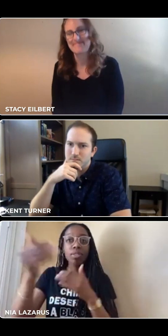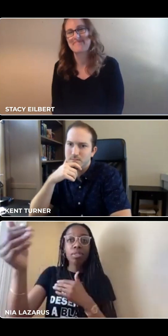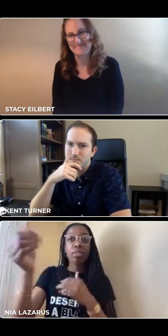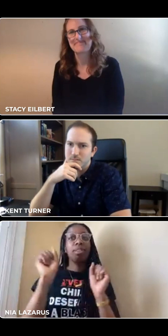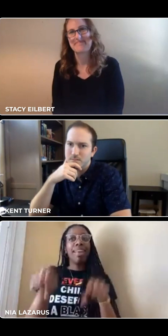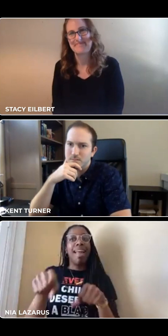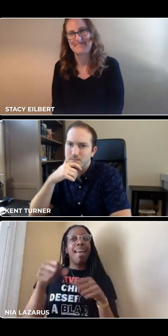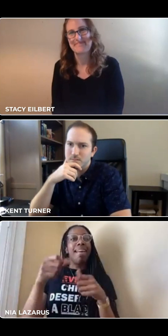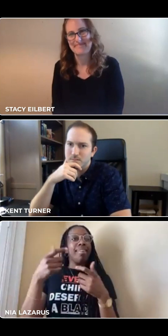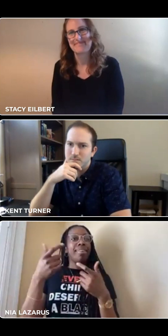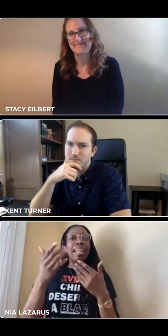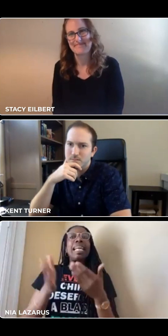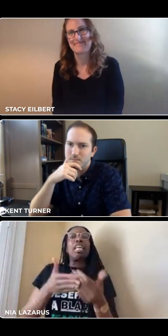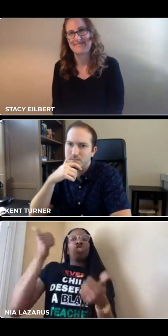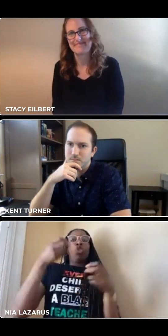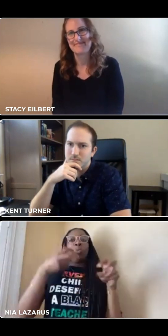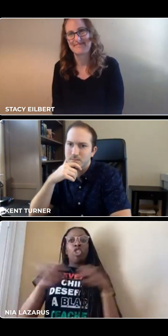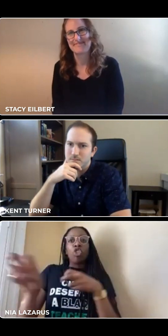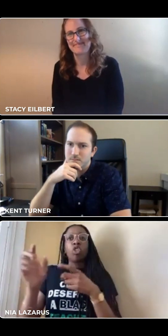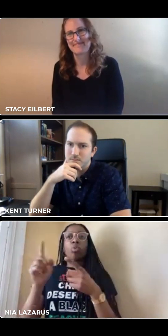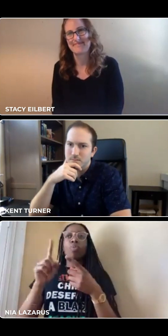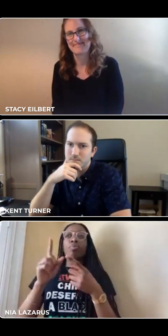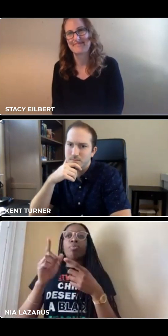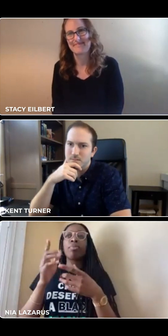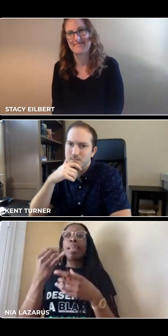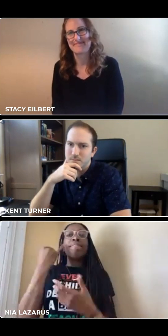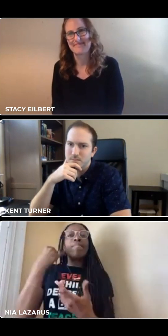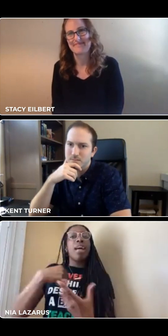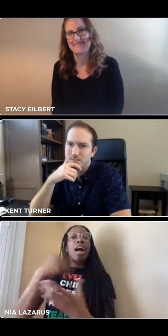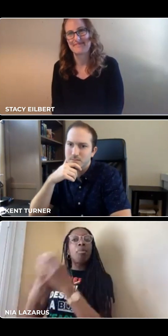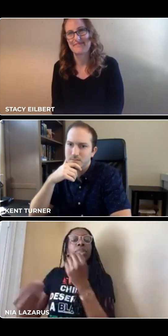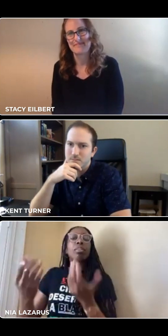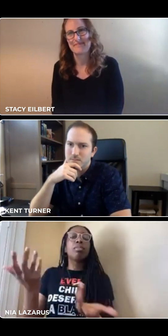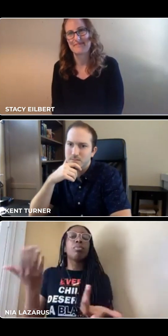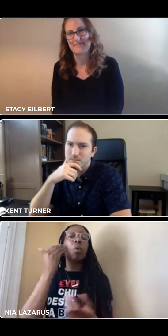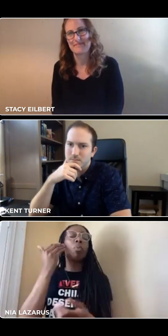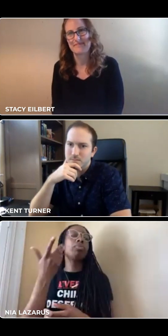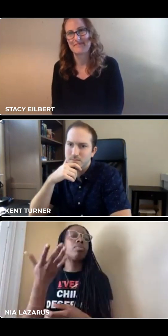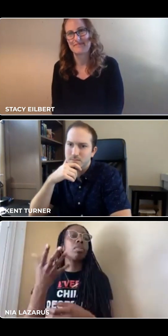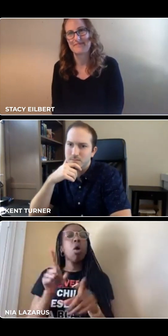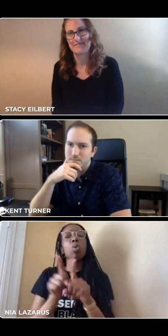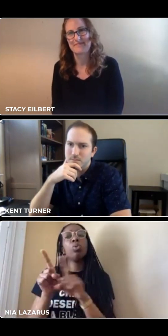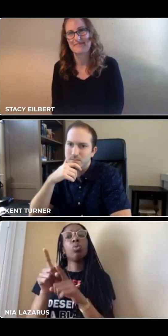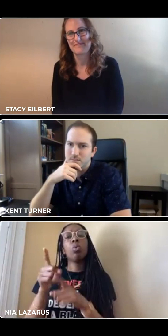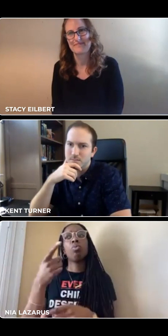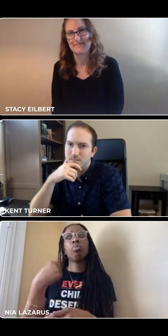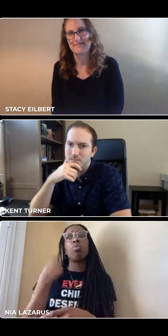And it's nice, what Kent said, about having that digital instruction ready for the following